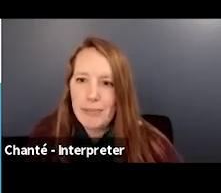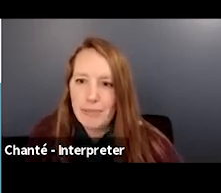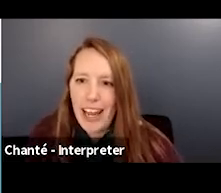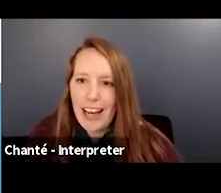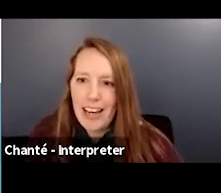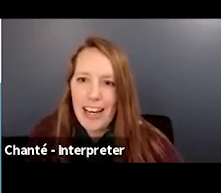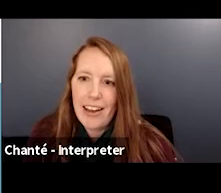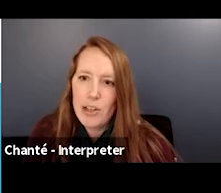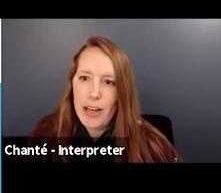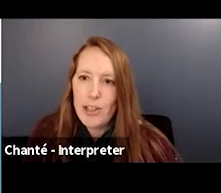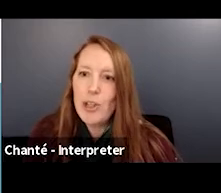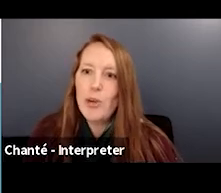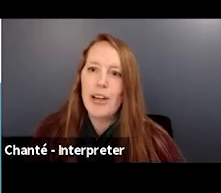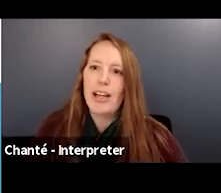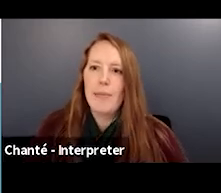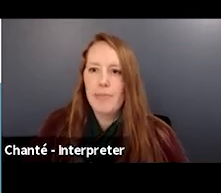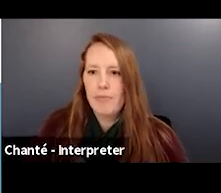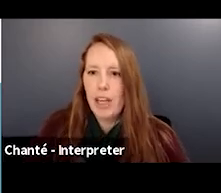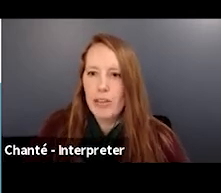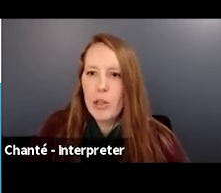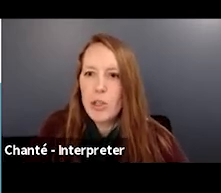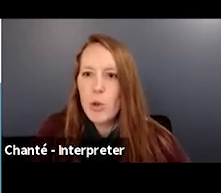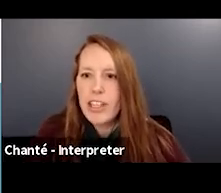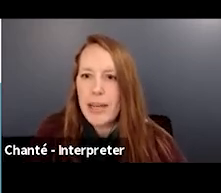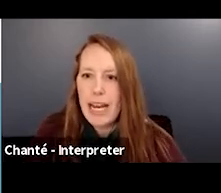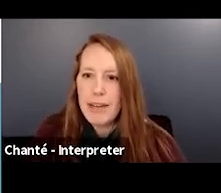Again, there's been two schools that have named